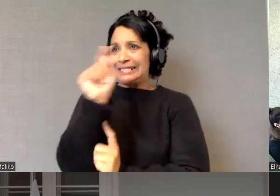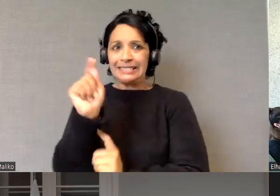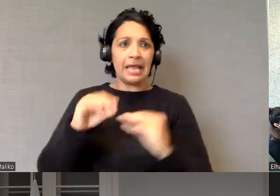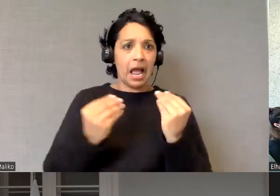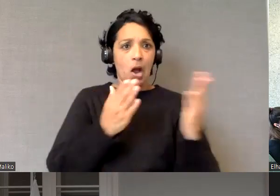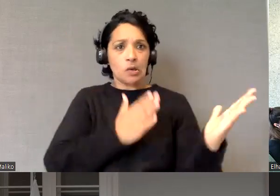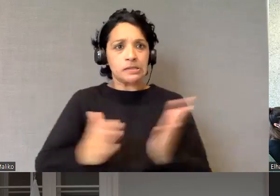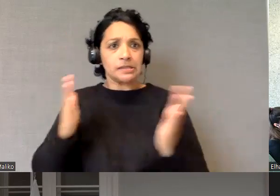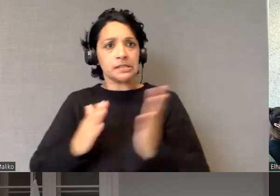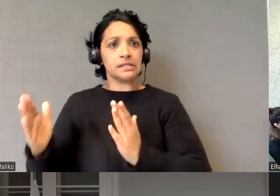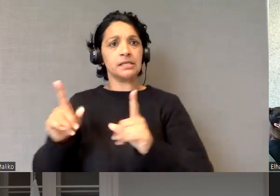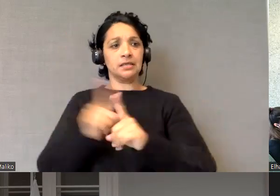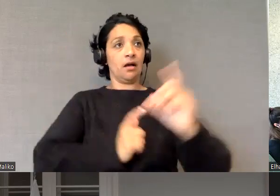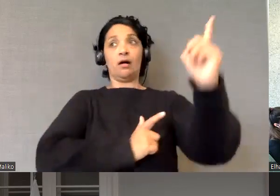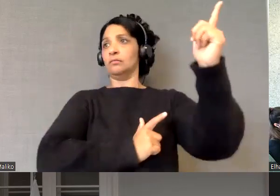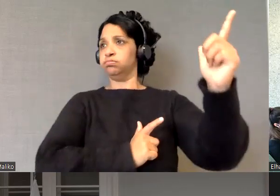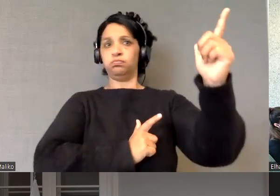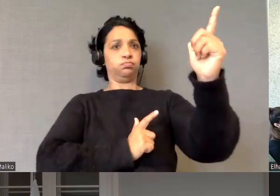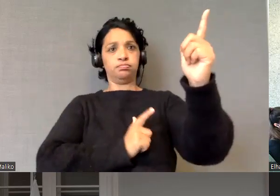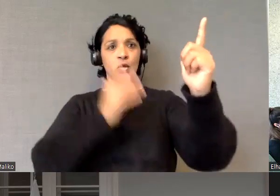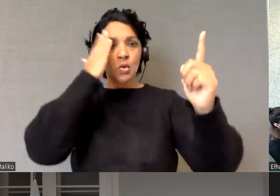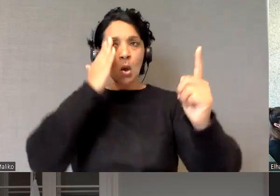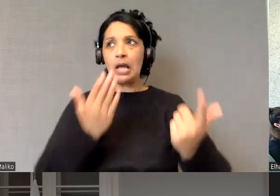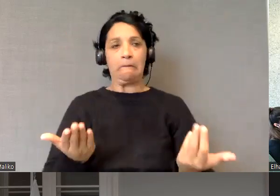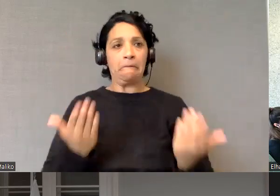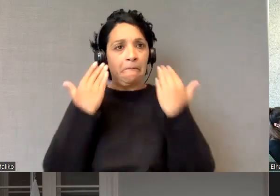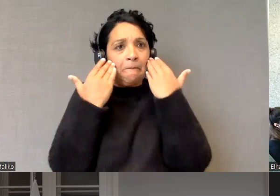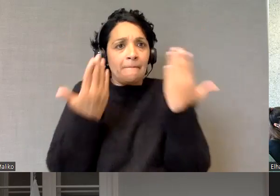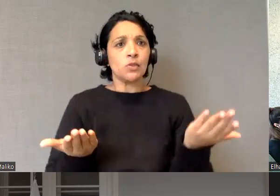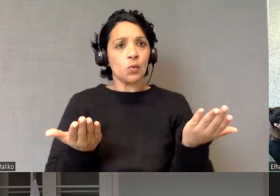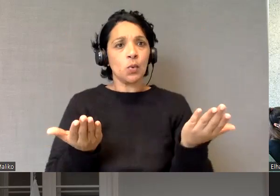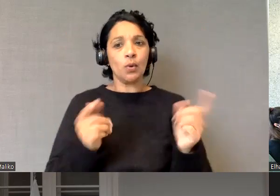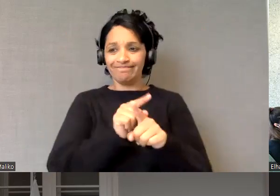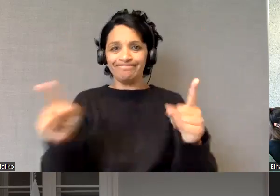for the weapon bearers to have them reflect the duty to provide the specific protection